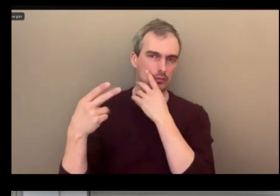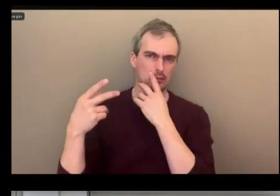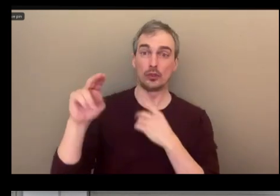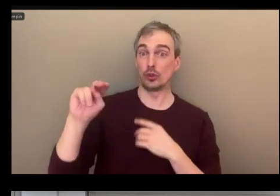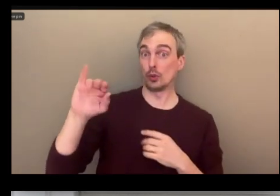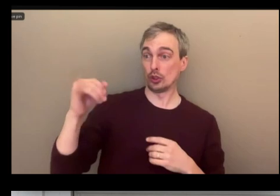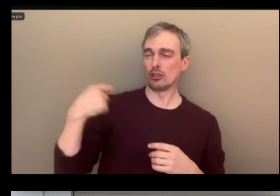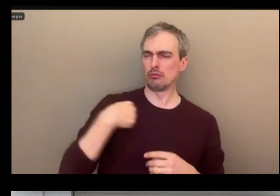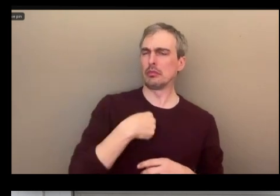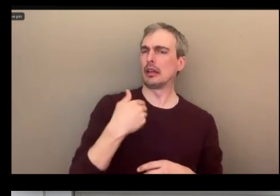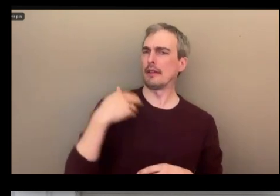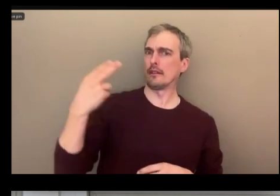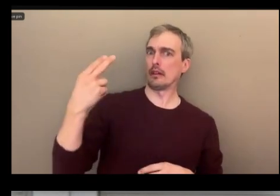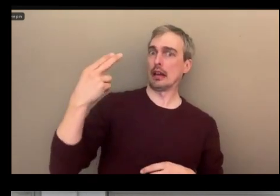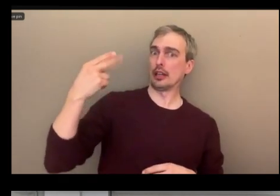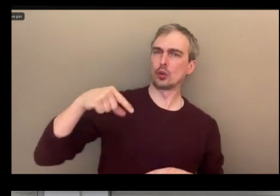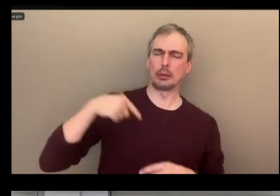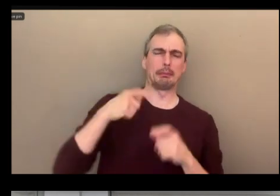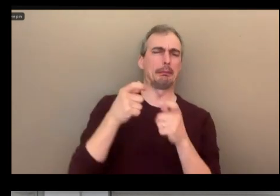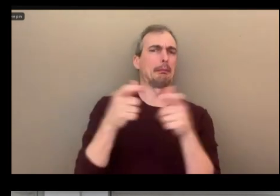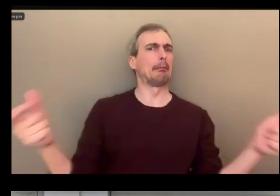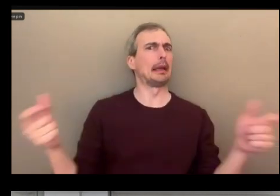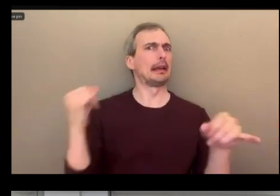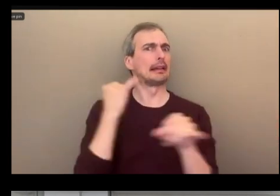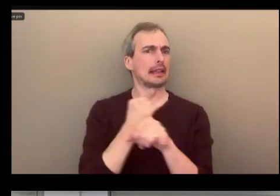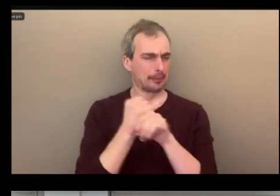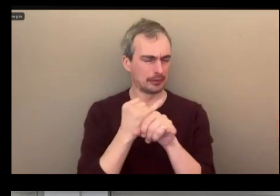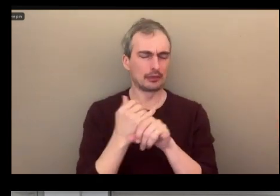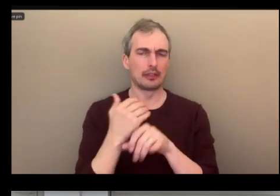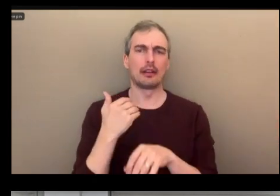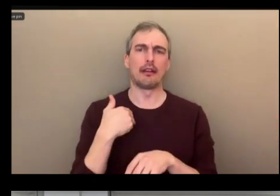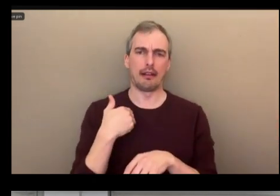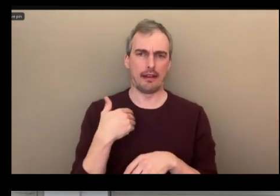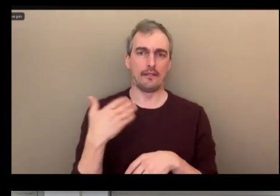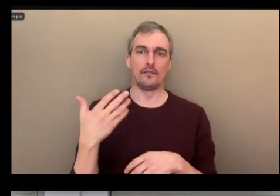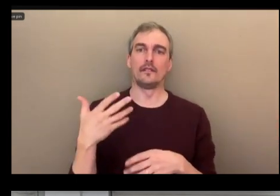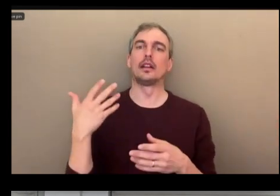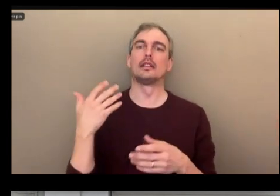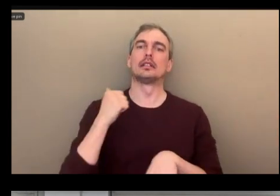So the idea is we set up right outside the cafeteria. Why is that? We want the foot traffic.